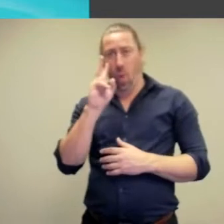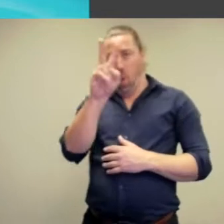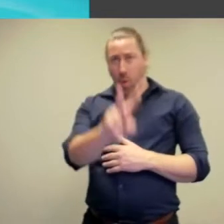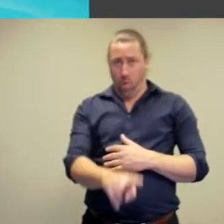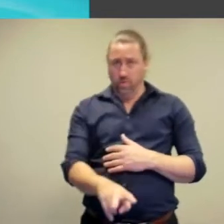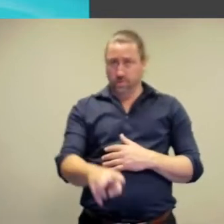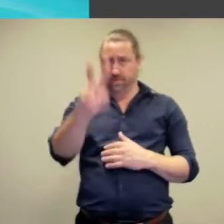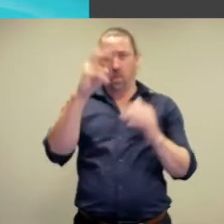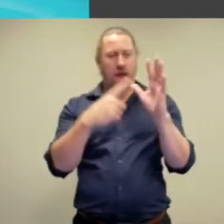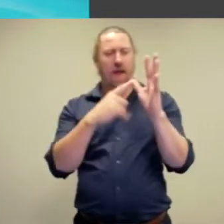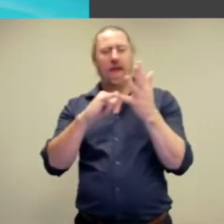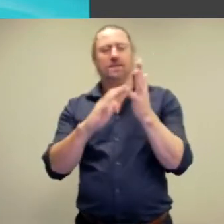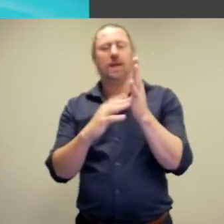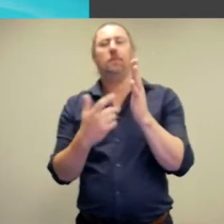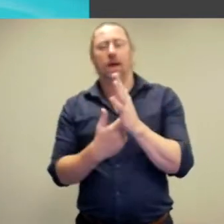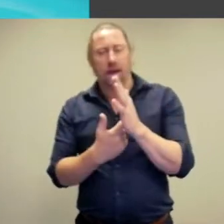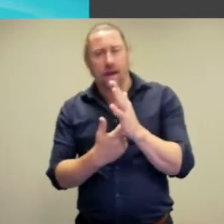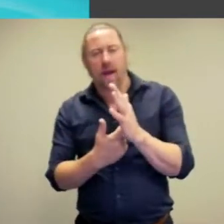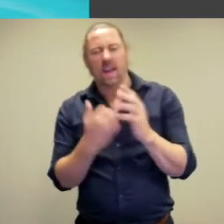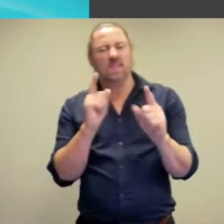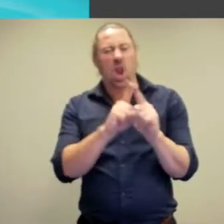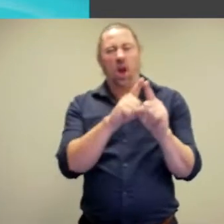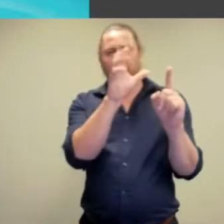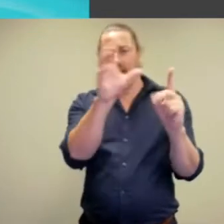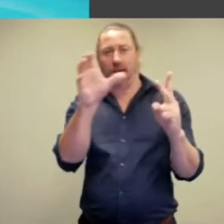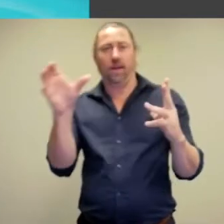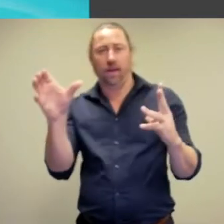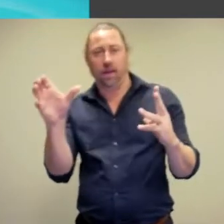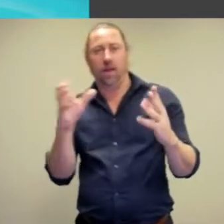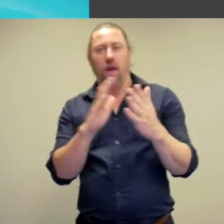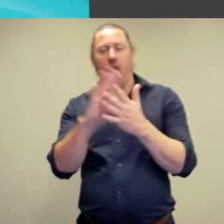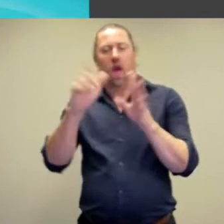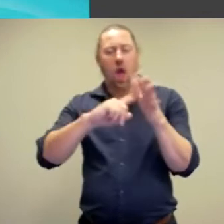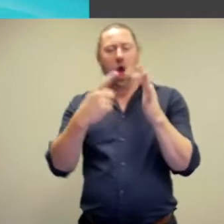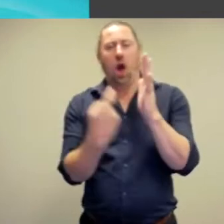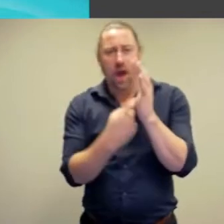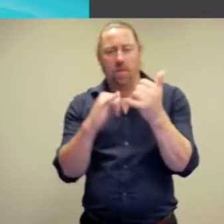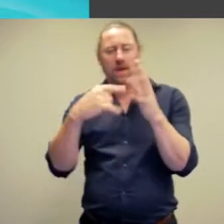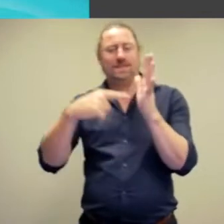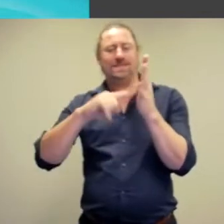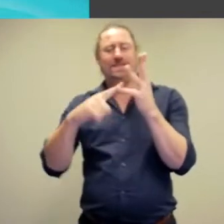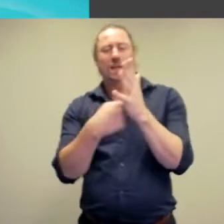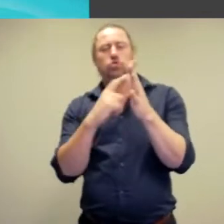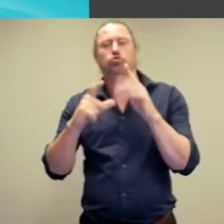it often deploys this kind of